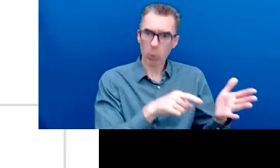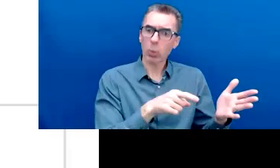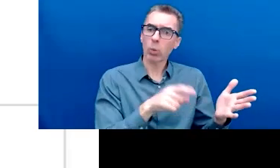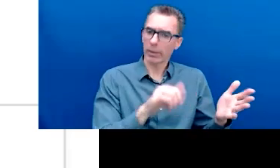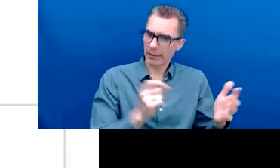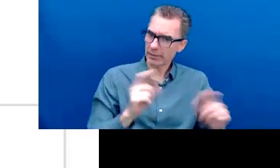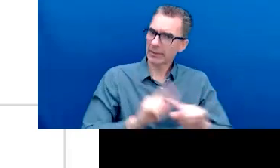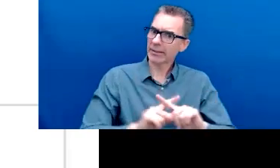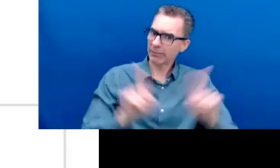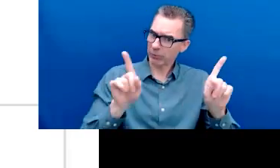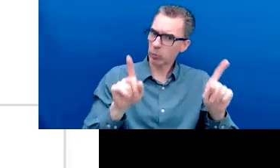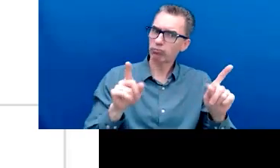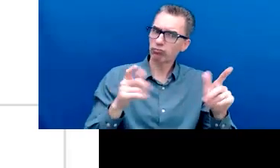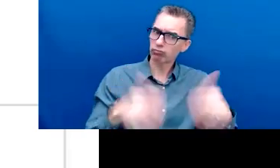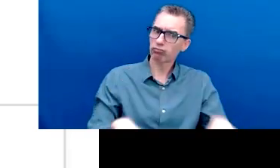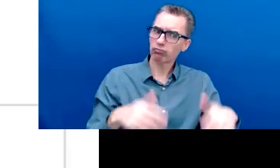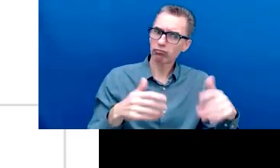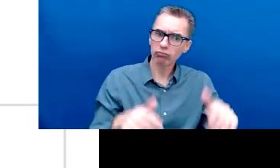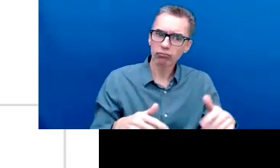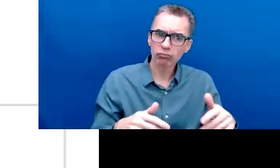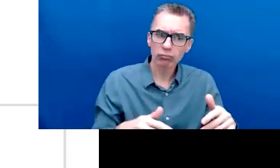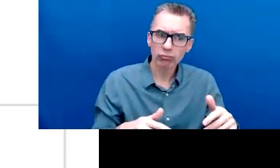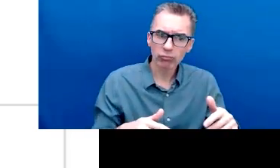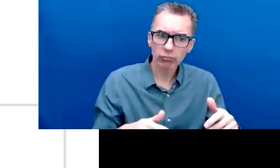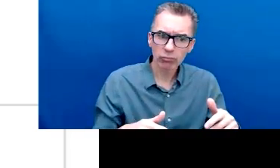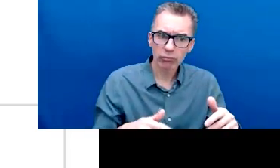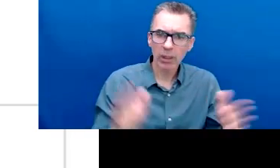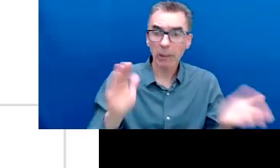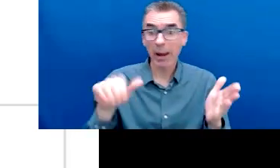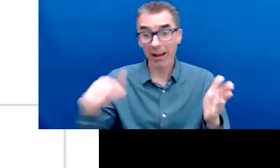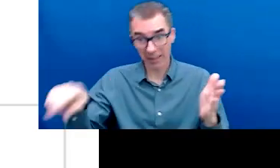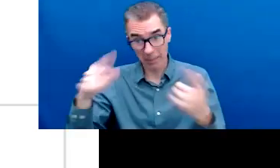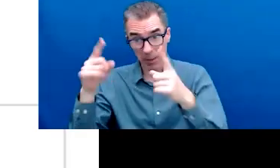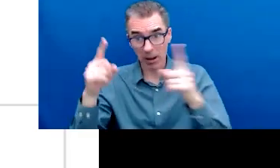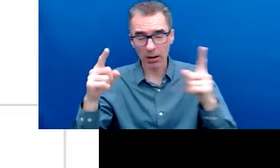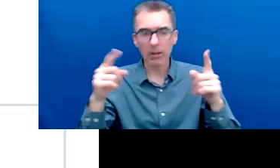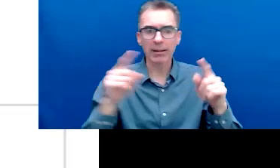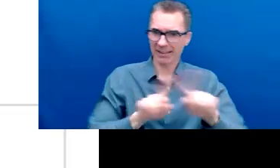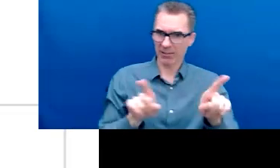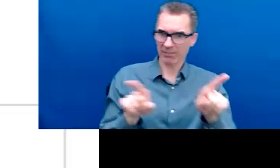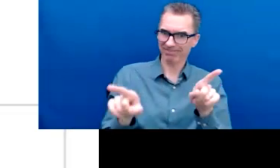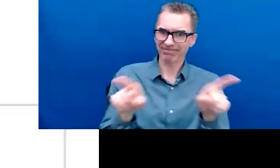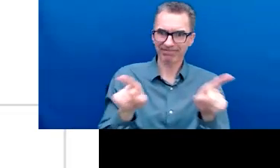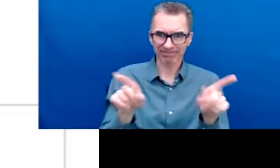you know, significant difference in the, overall success rates. So if you are,